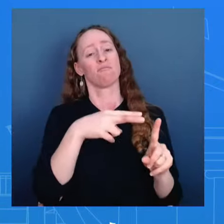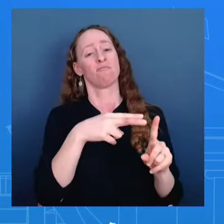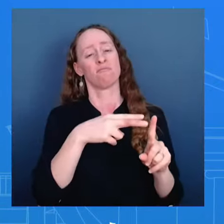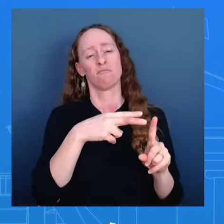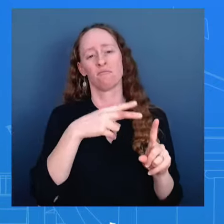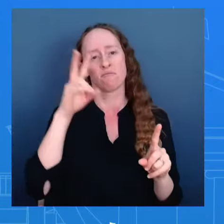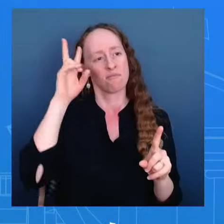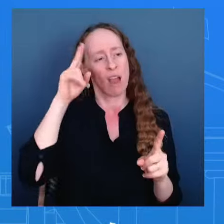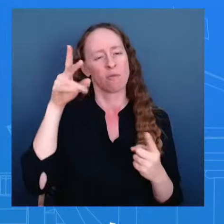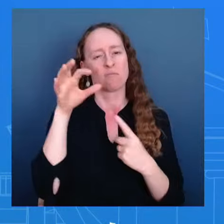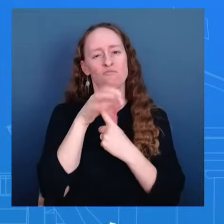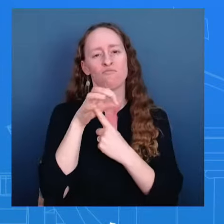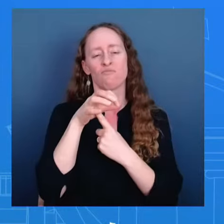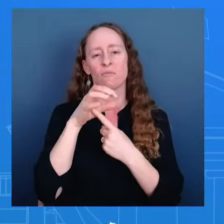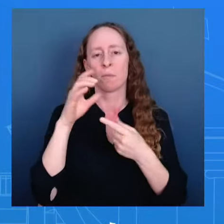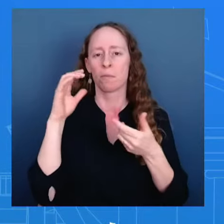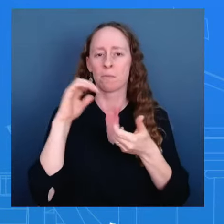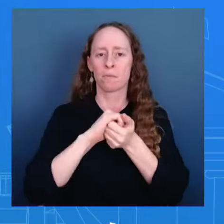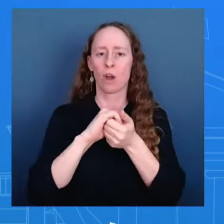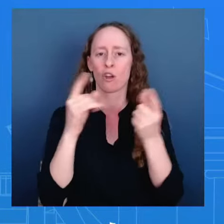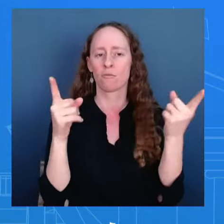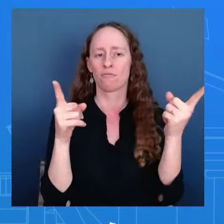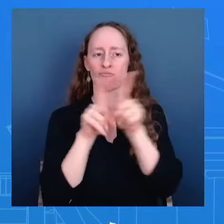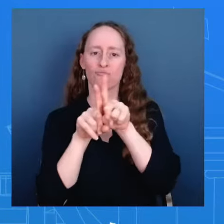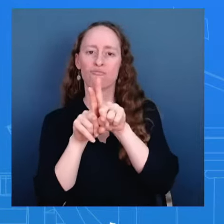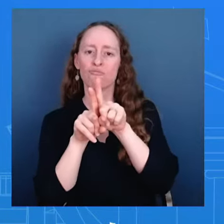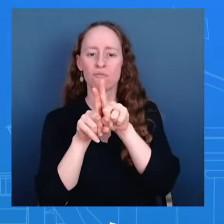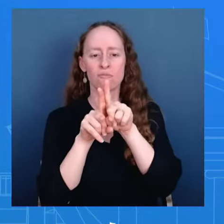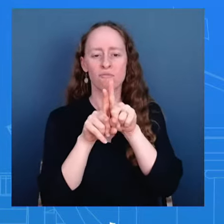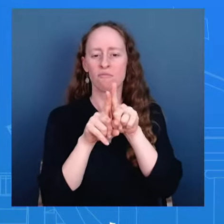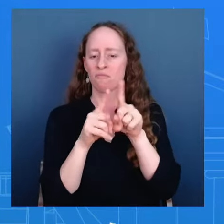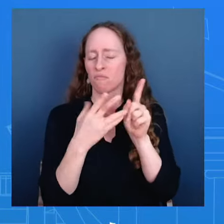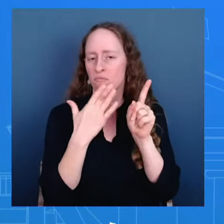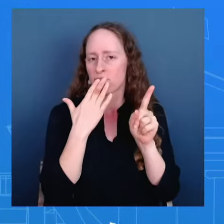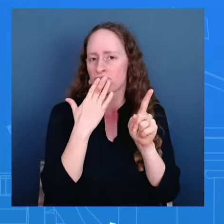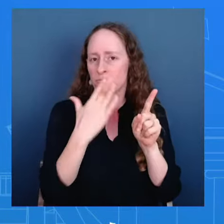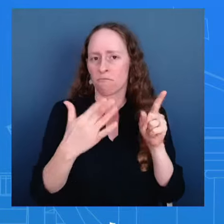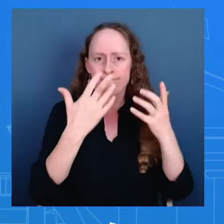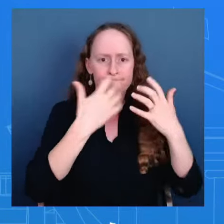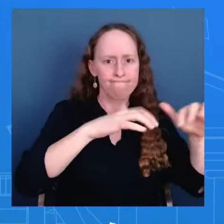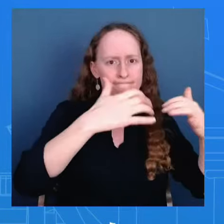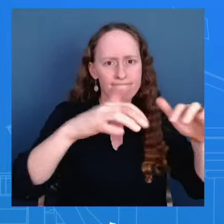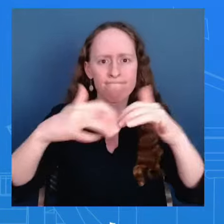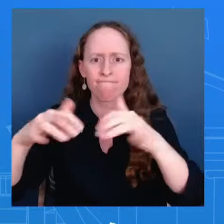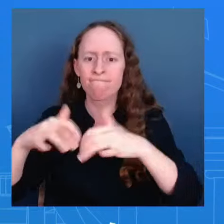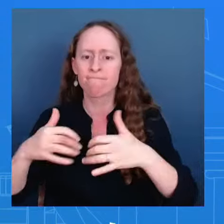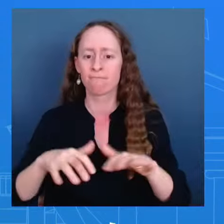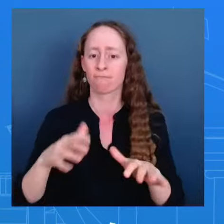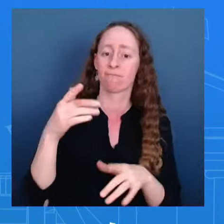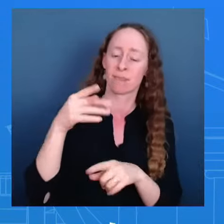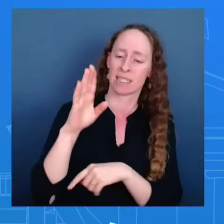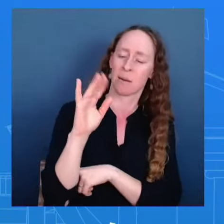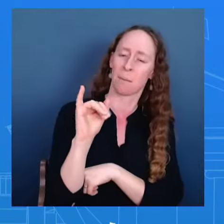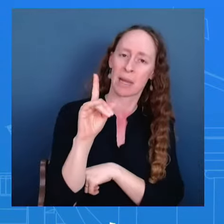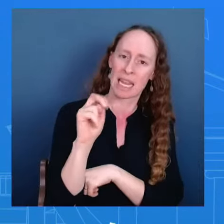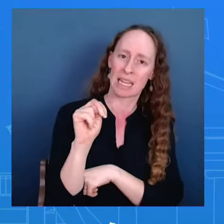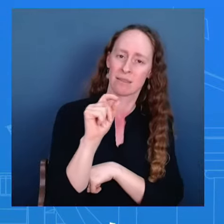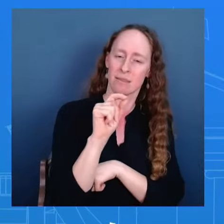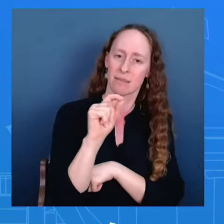that she has done as a team. This is the Biden-Harris administration, and she is out there speaking directly to the American people.